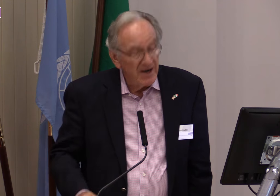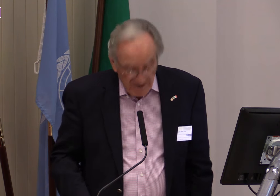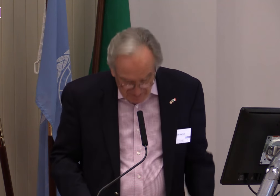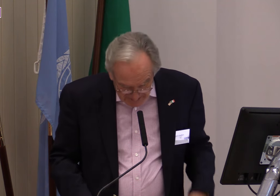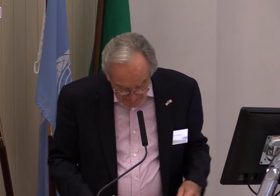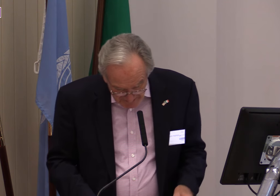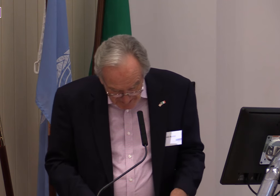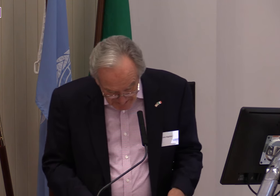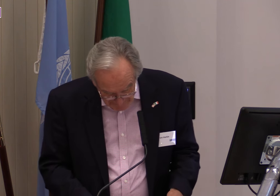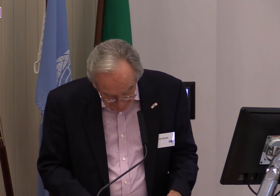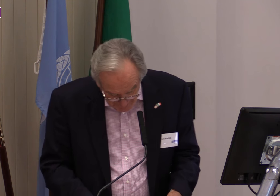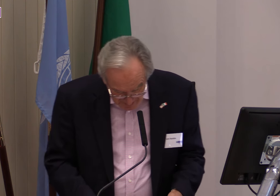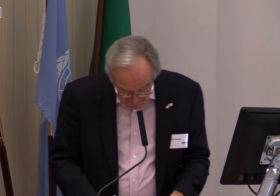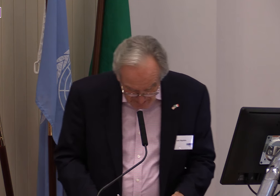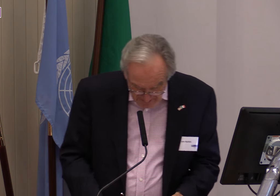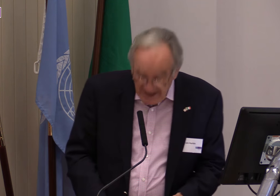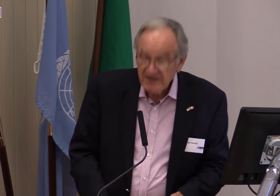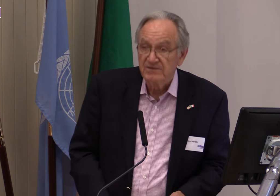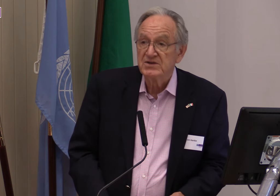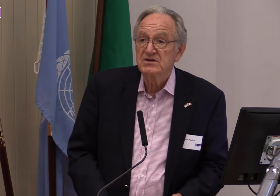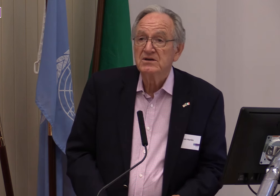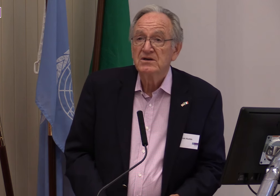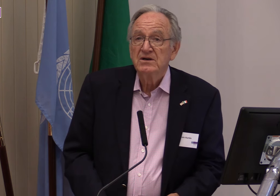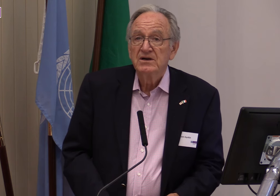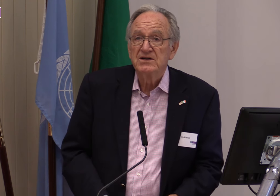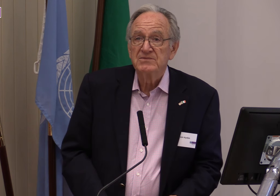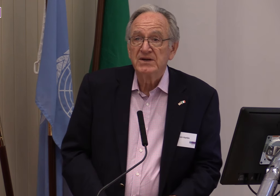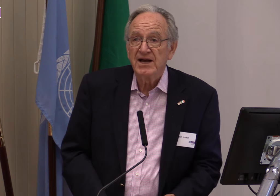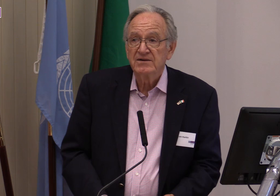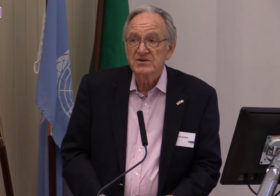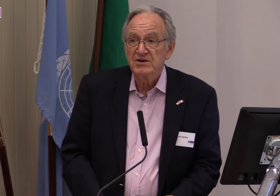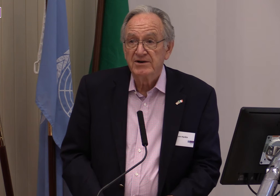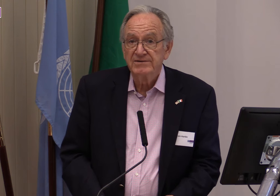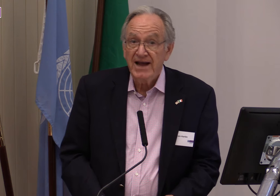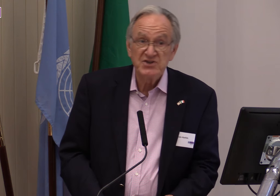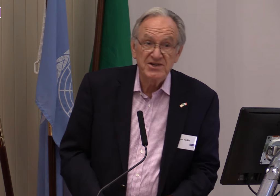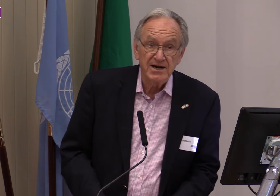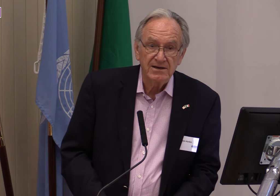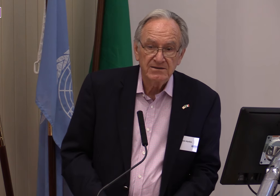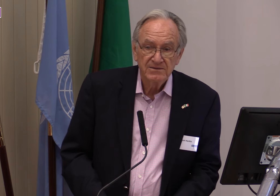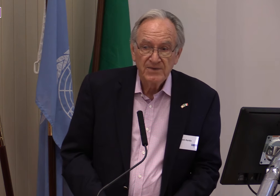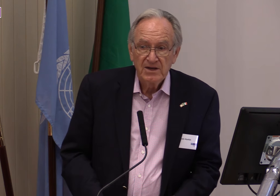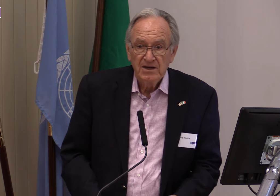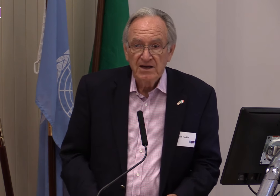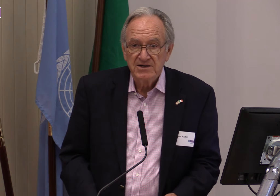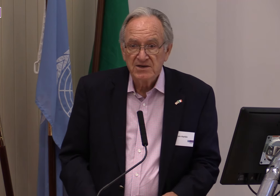So after that was passed activists, disability activists started educating and said wait